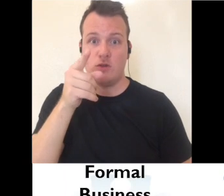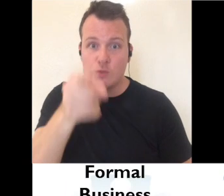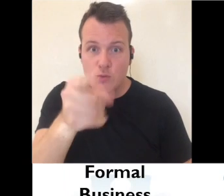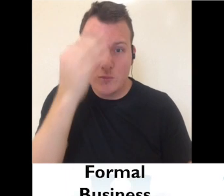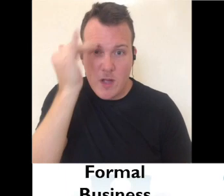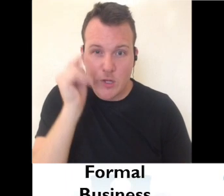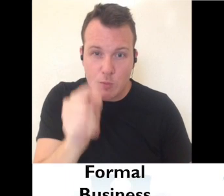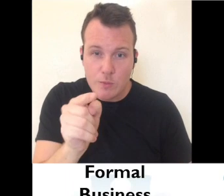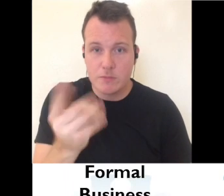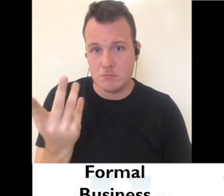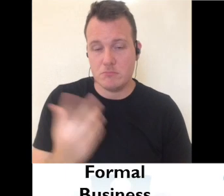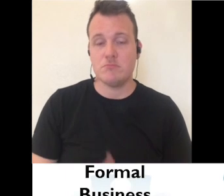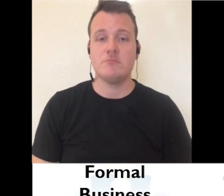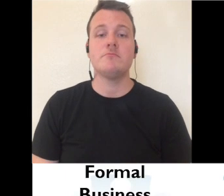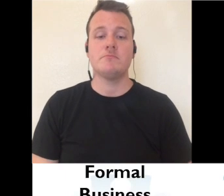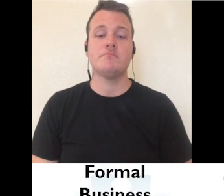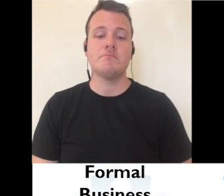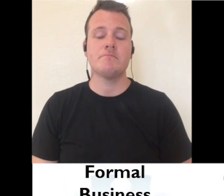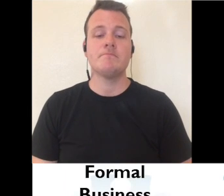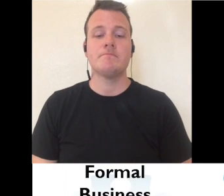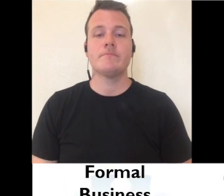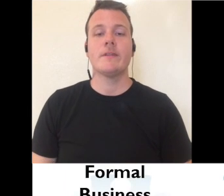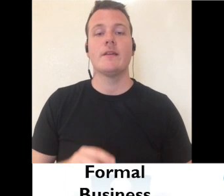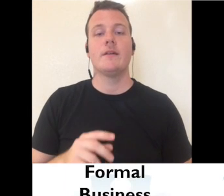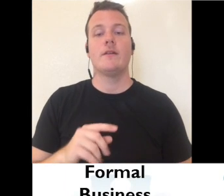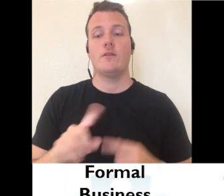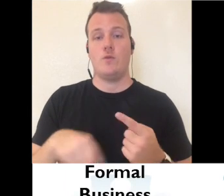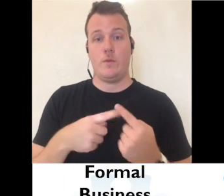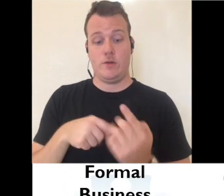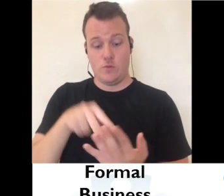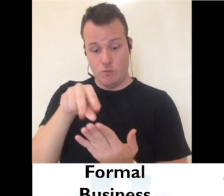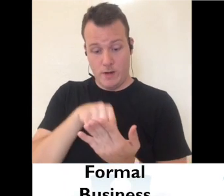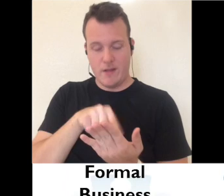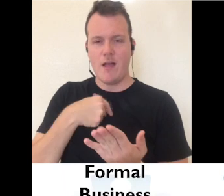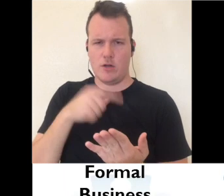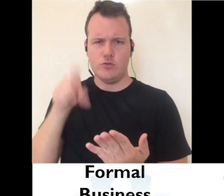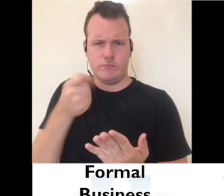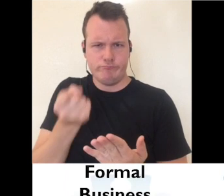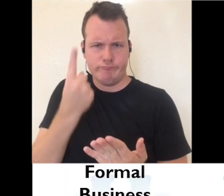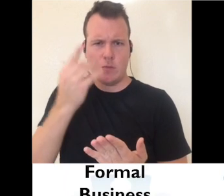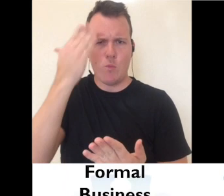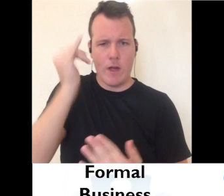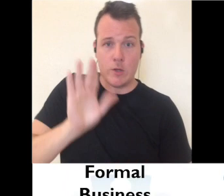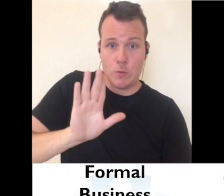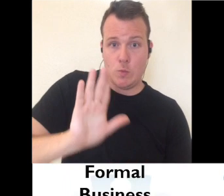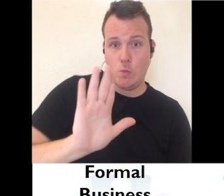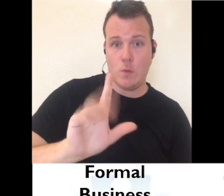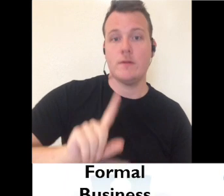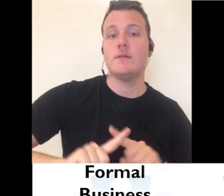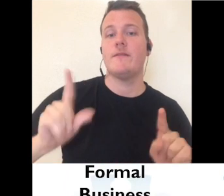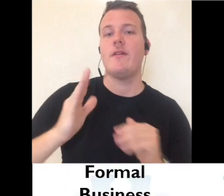develop a really clear idea of why you're different than the rest of the group.